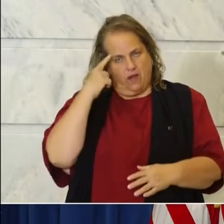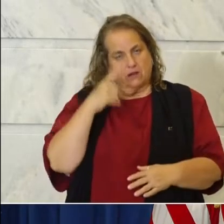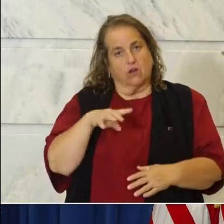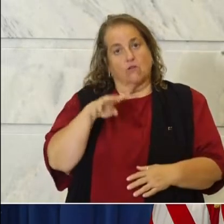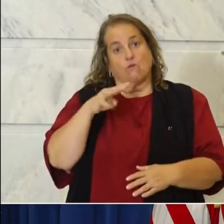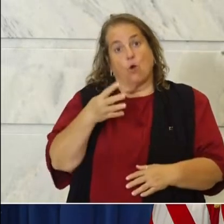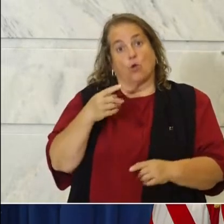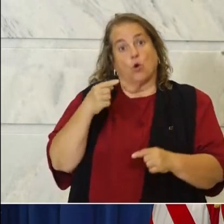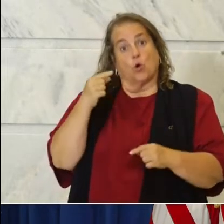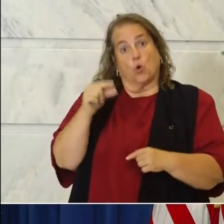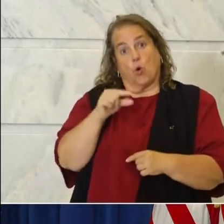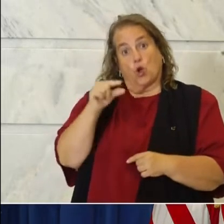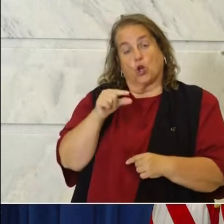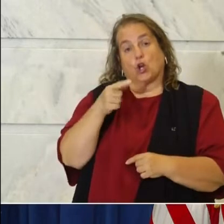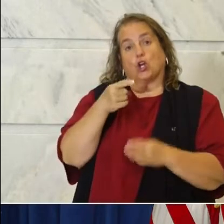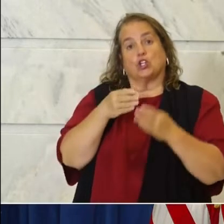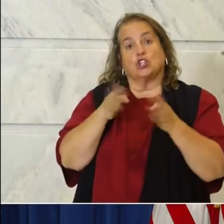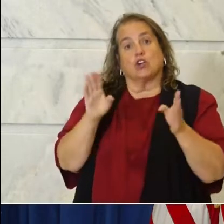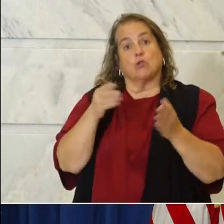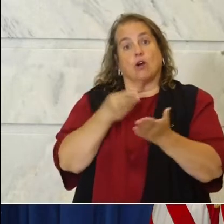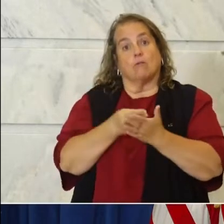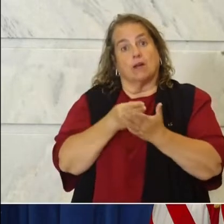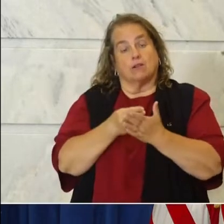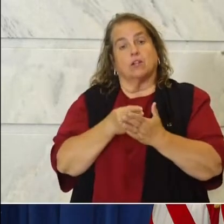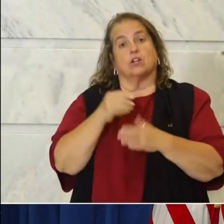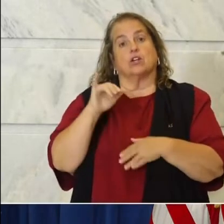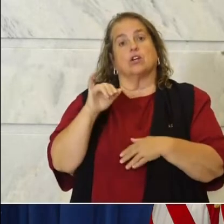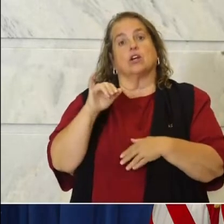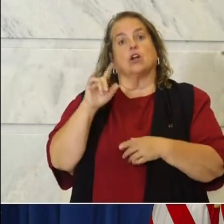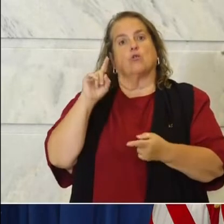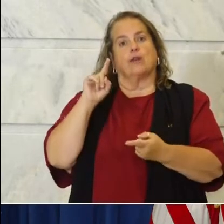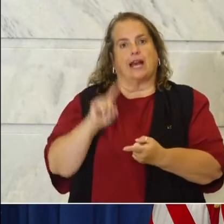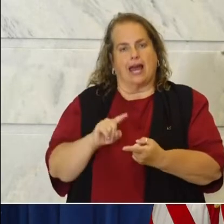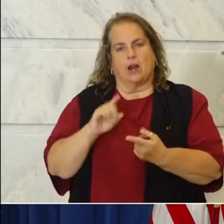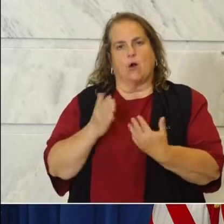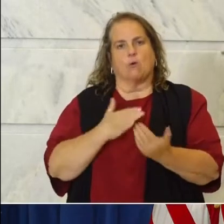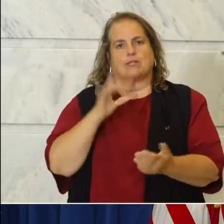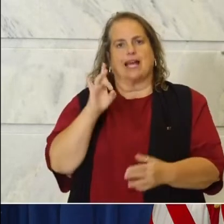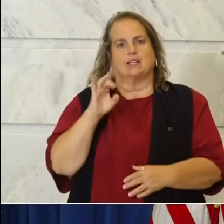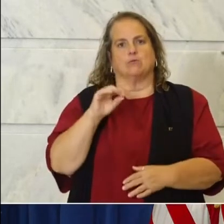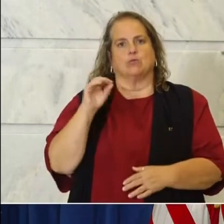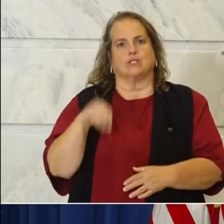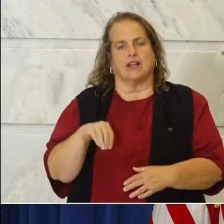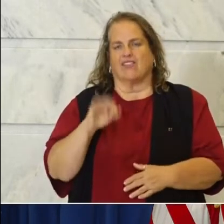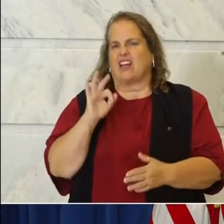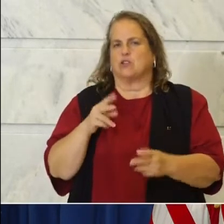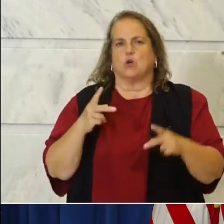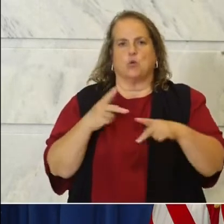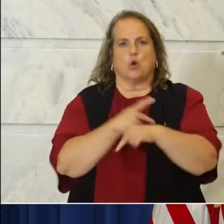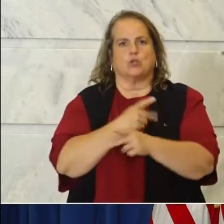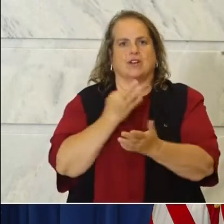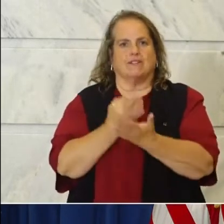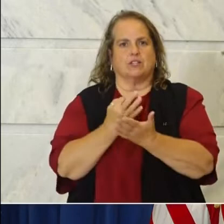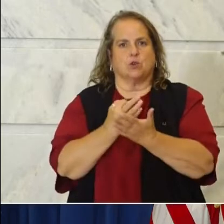revenues April through June of declined by almost 8%. That's the worst fiscal quarter since the Great recession.